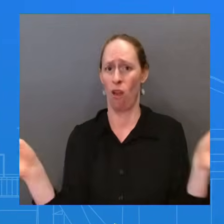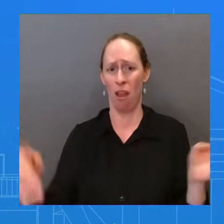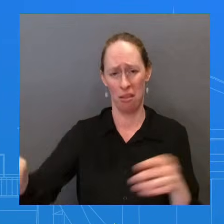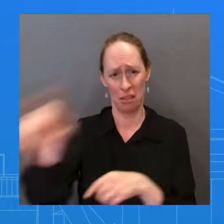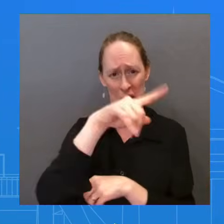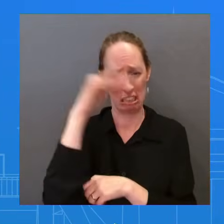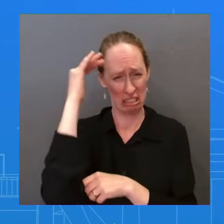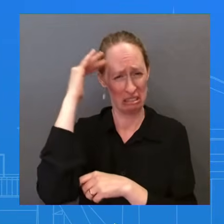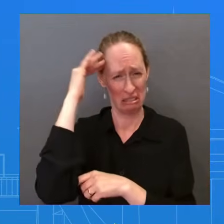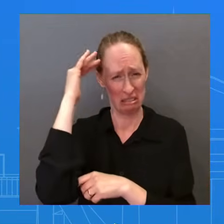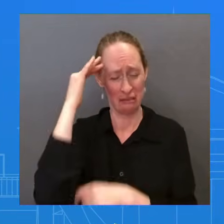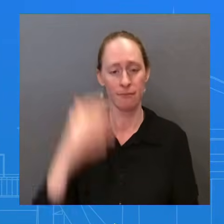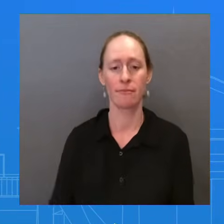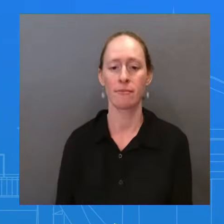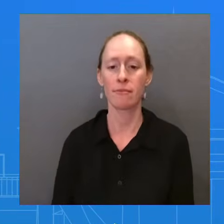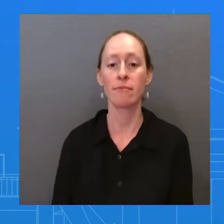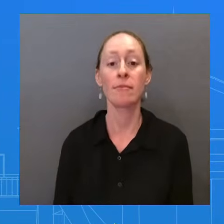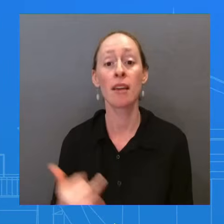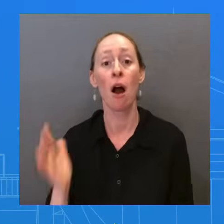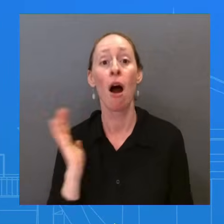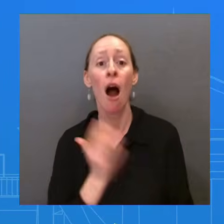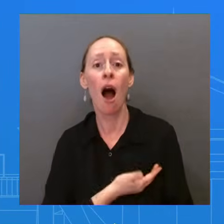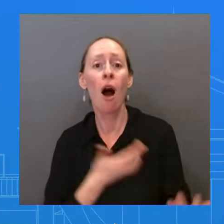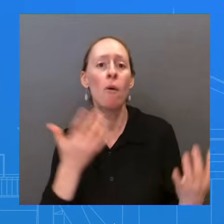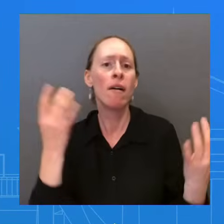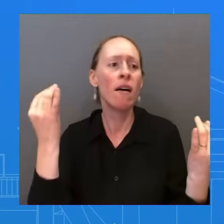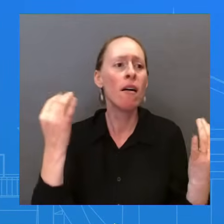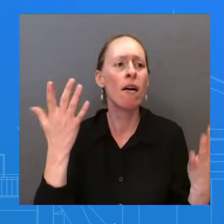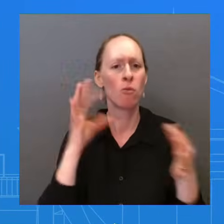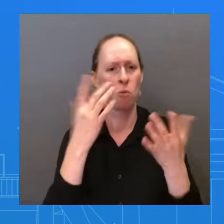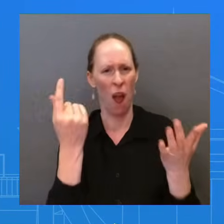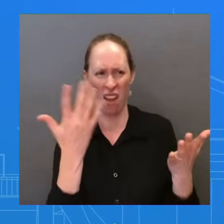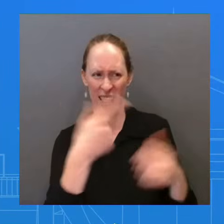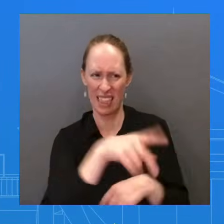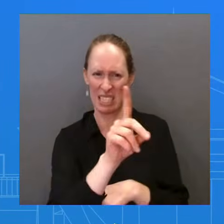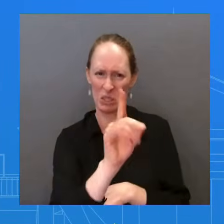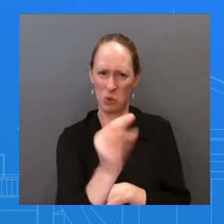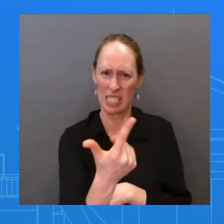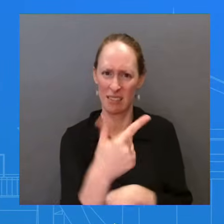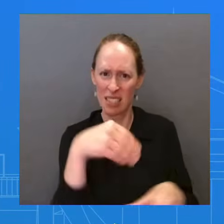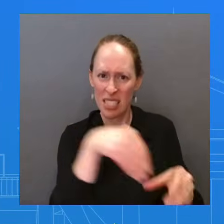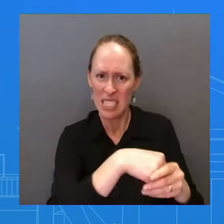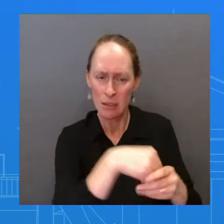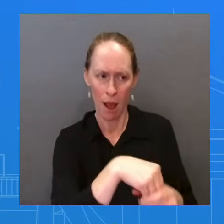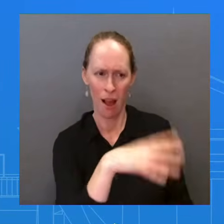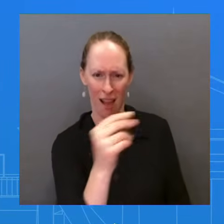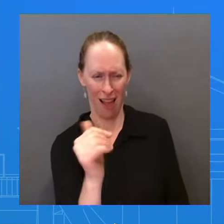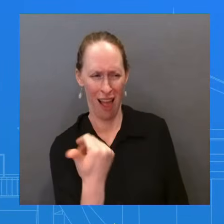and our relationships with them. We've been very, very honest about that. Ms. Jean-Pierre: Go ahead. The Press: On North Korea.